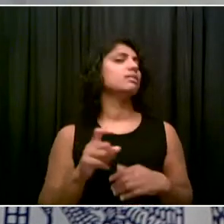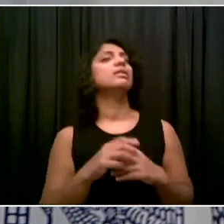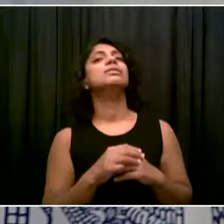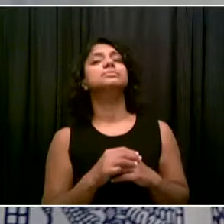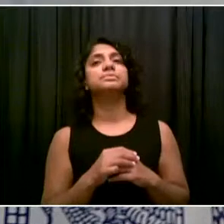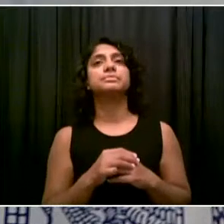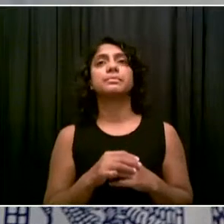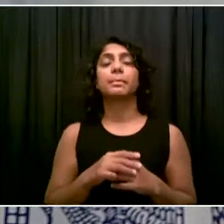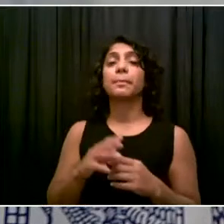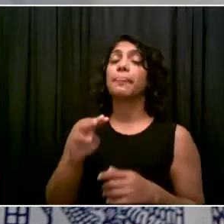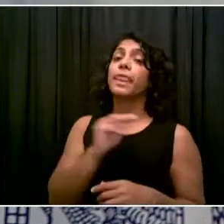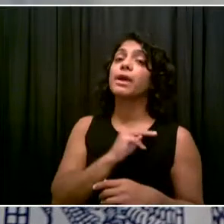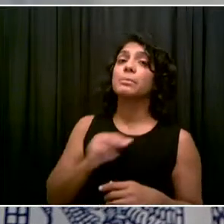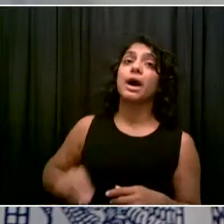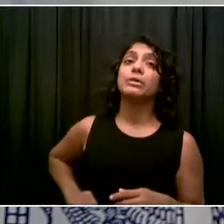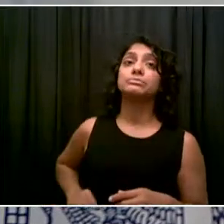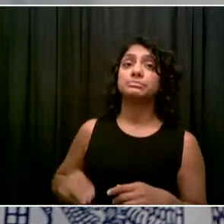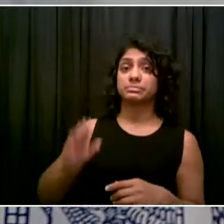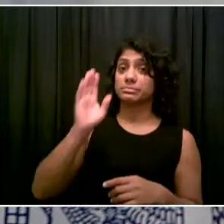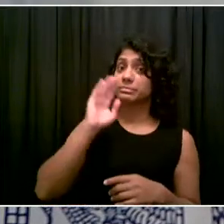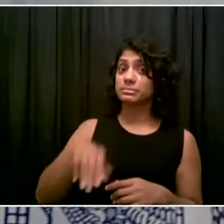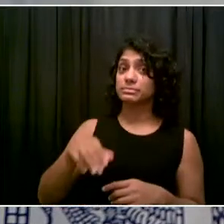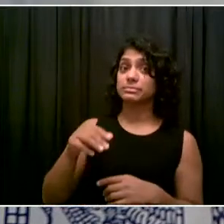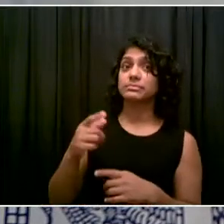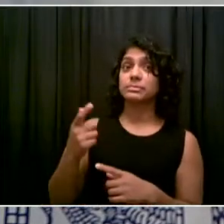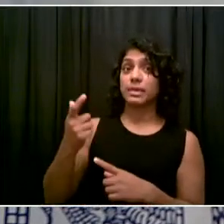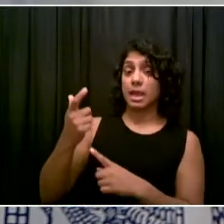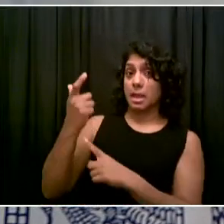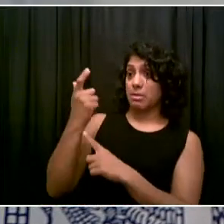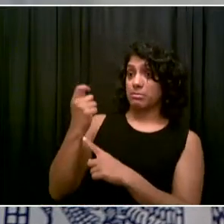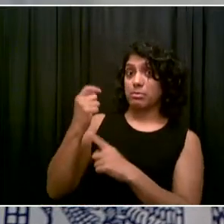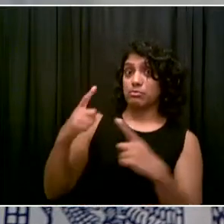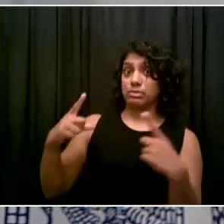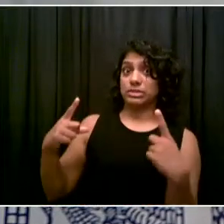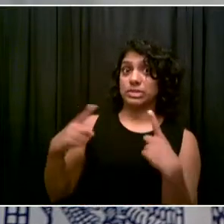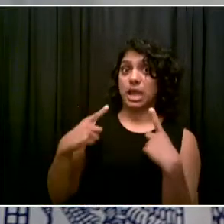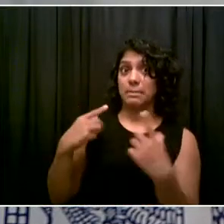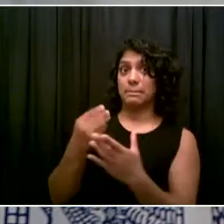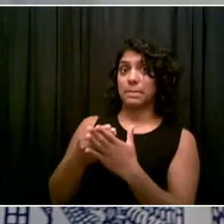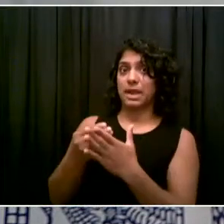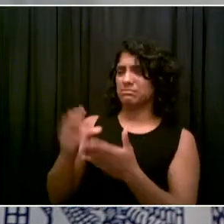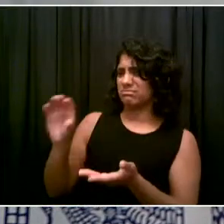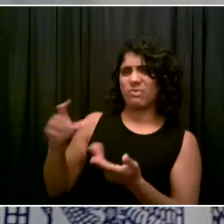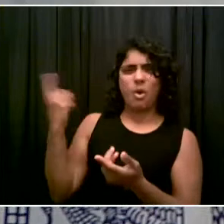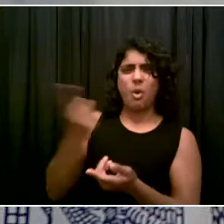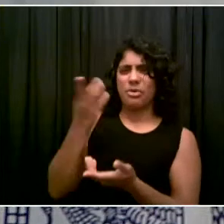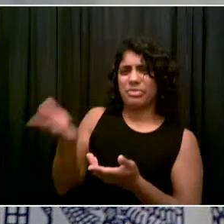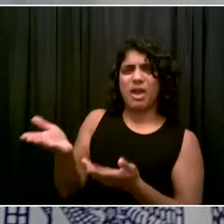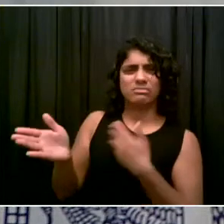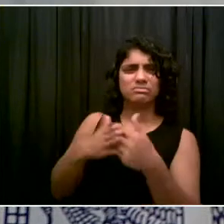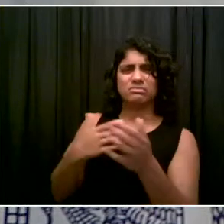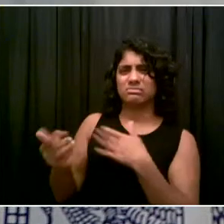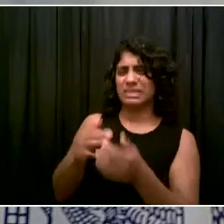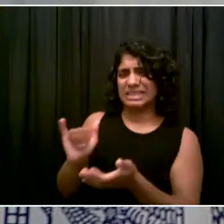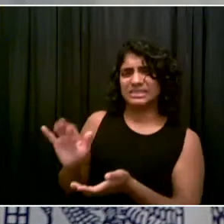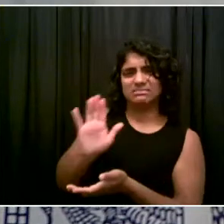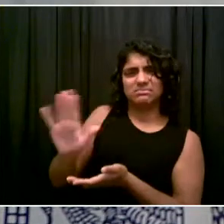HE'S WORKING VERY CLOSELY WITH TE H BUNESISS COMMUNITY TO HELP ENSURE MAXIMUM COMEBACK OF BUSINESSES